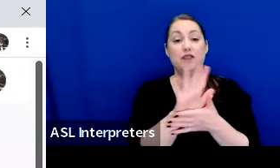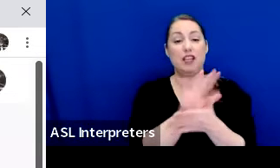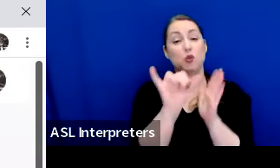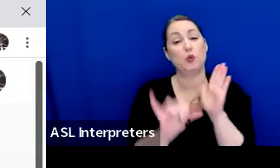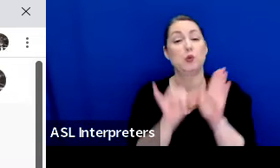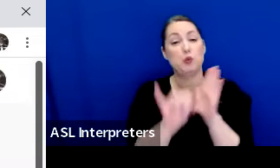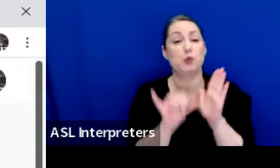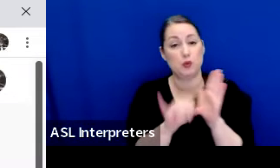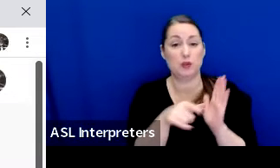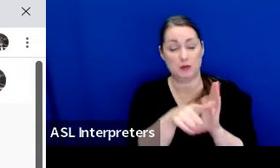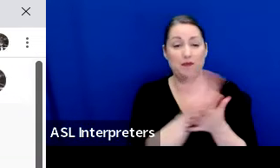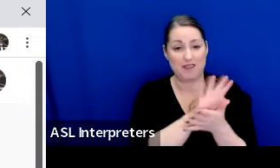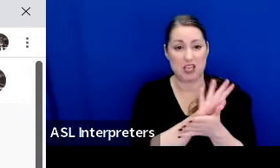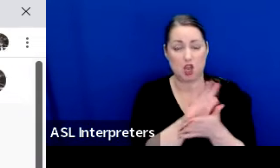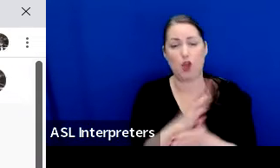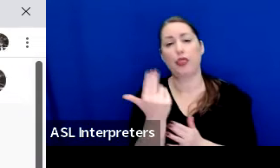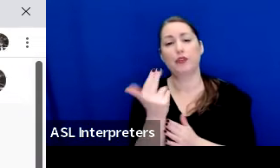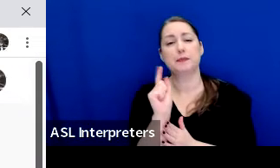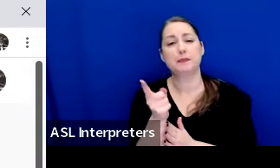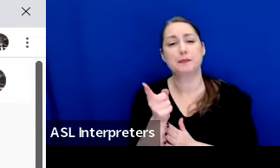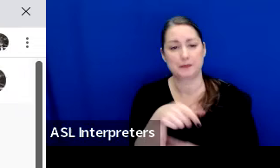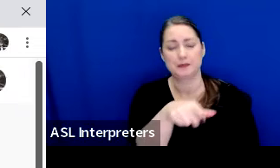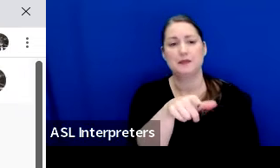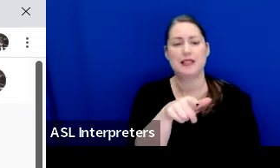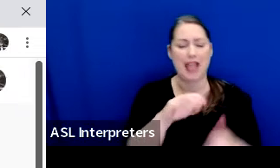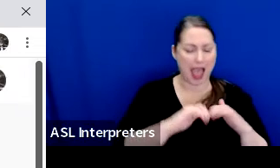how to use the assessment settings in my mouth.